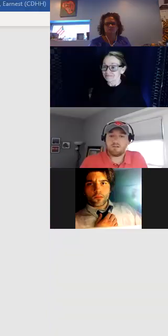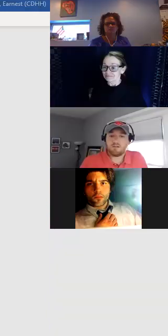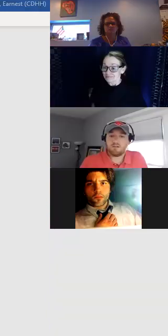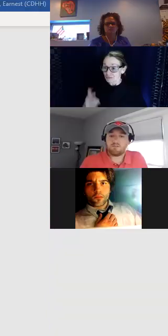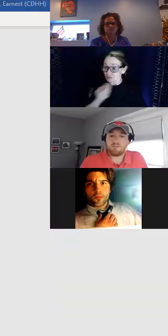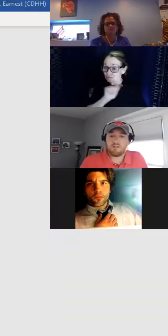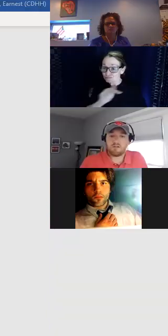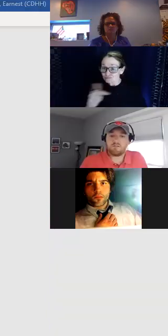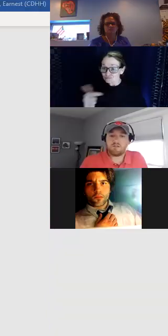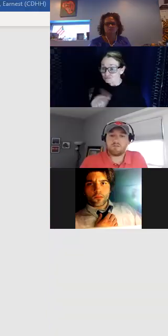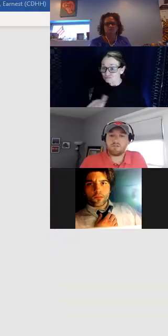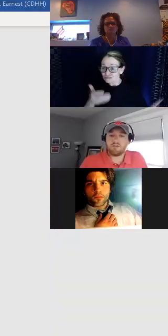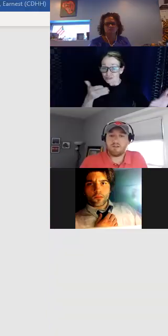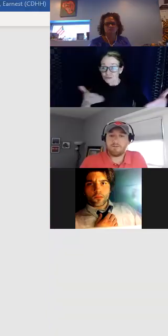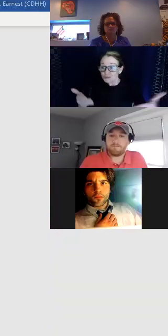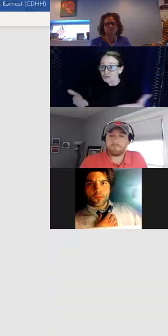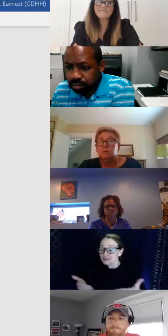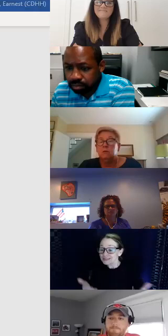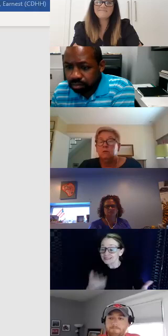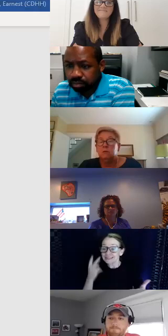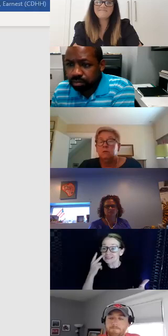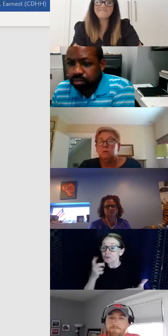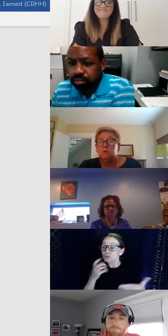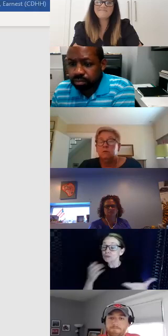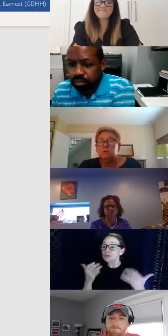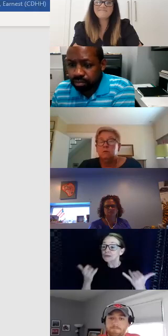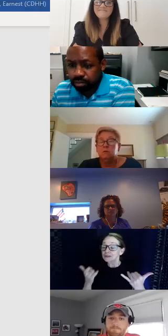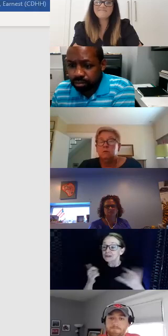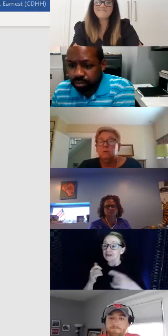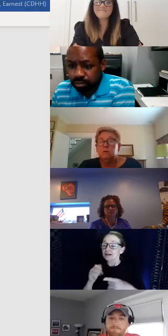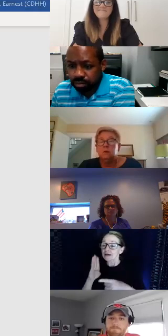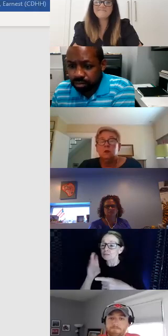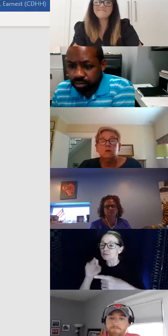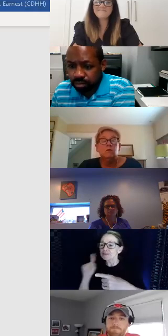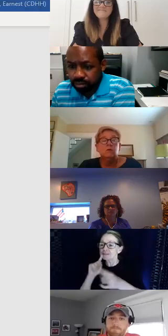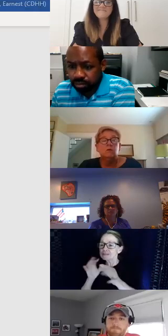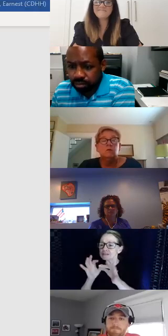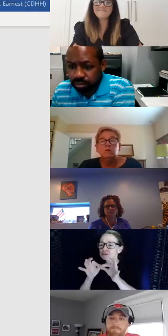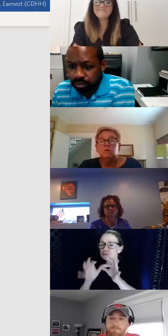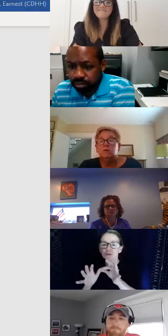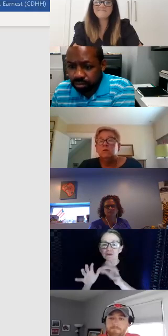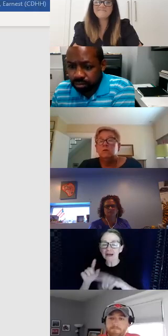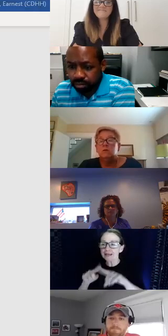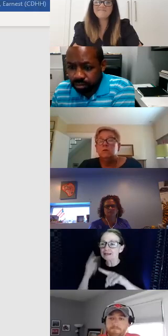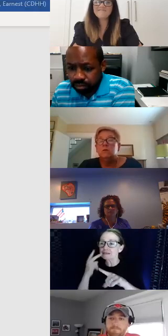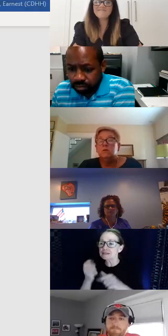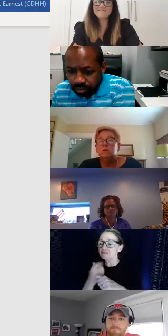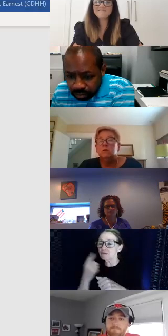MYSELF, I'M BRETT HAYES. I'M A COMMISSIONER FOR THE BOARD AND ALSO THE CHAIRPERSON FOR THE HEALTHCARE COMMITTEE.